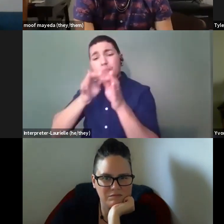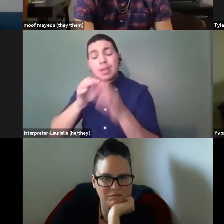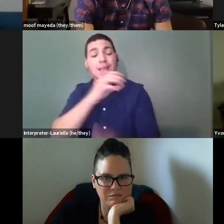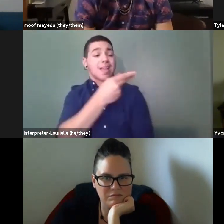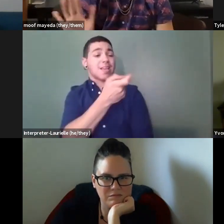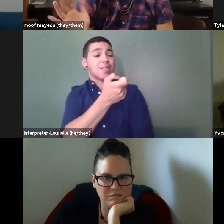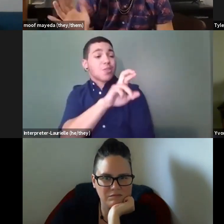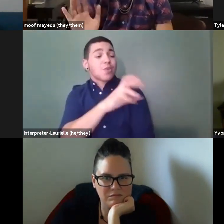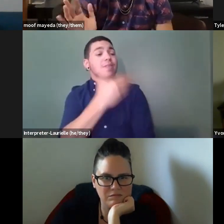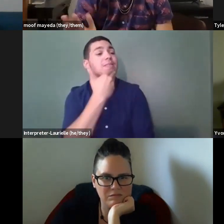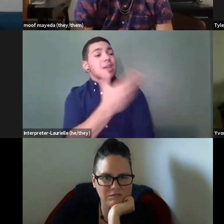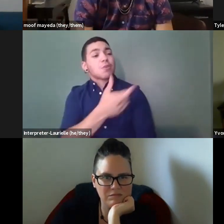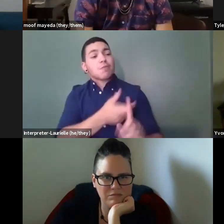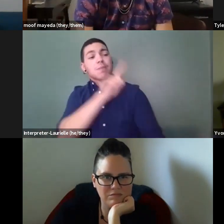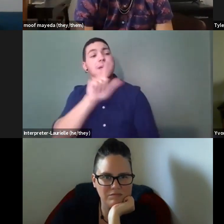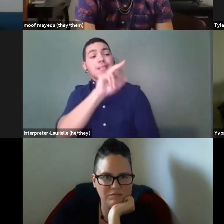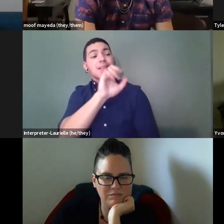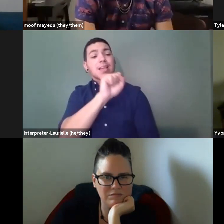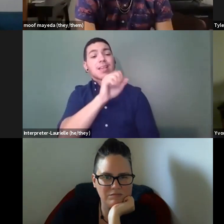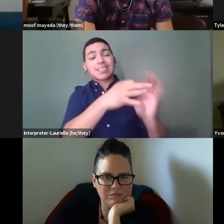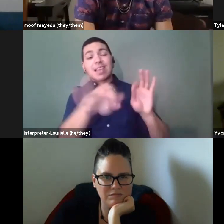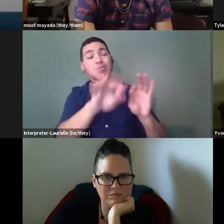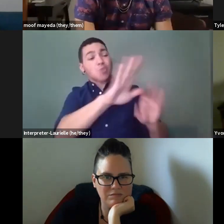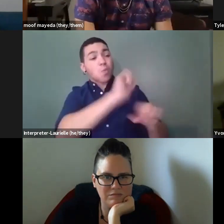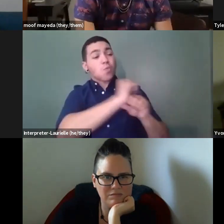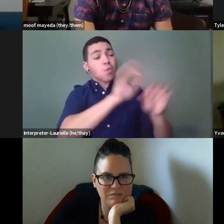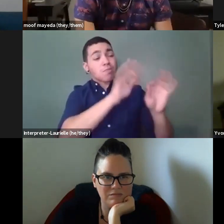Court cases for LGBTQ employment protections.